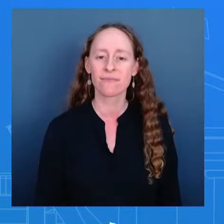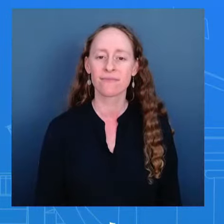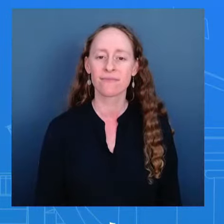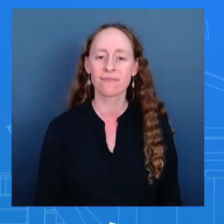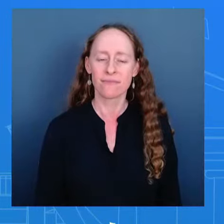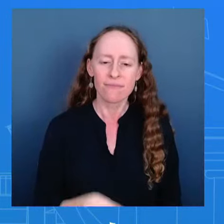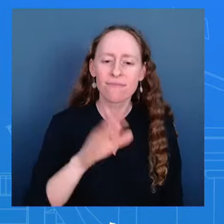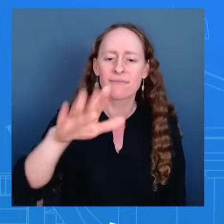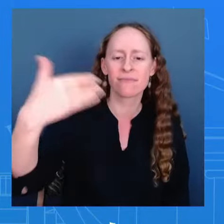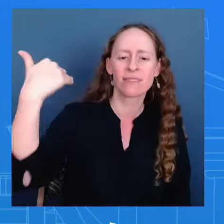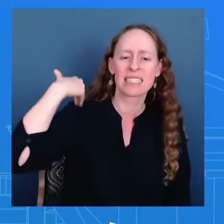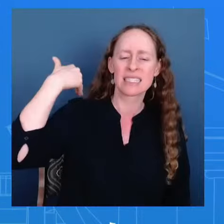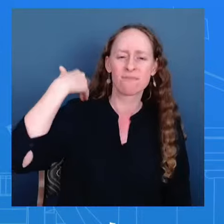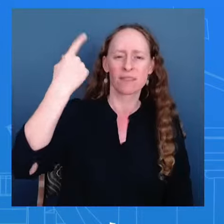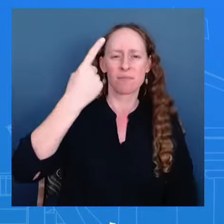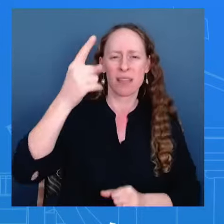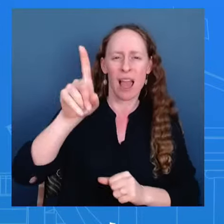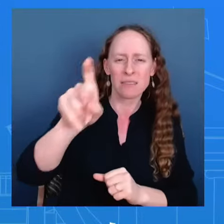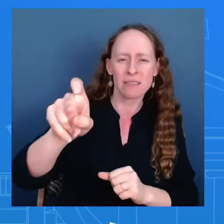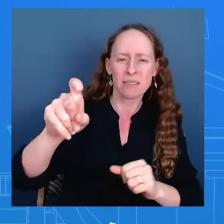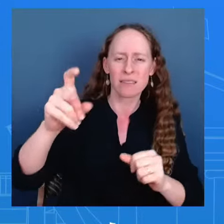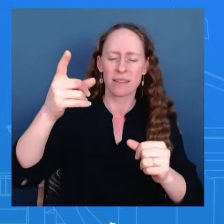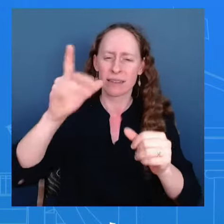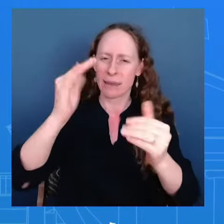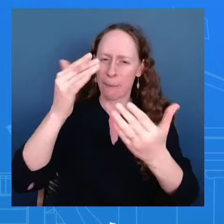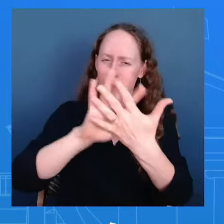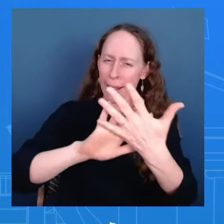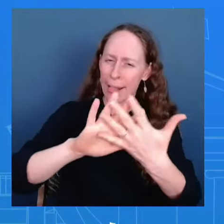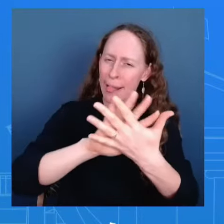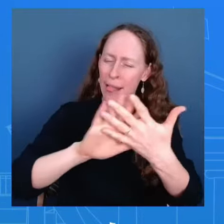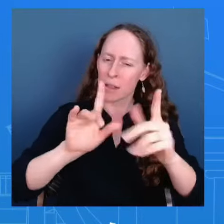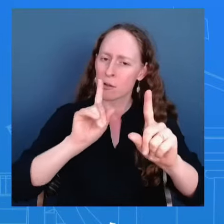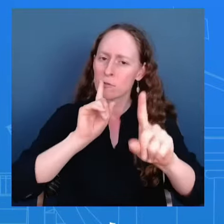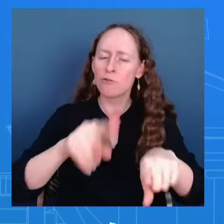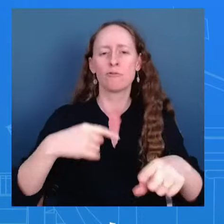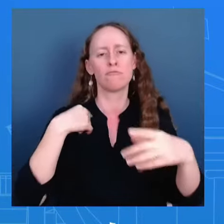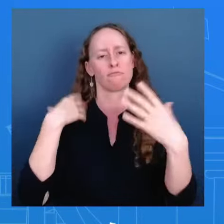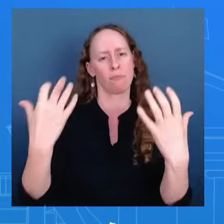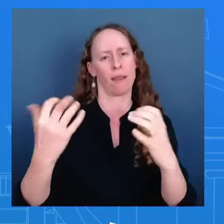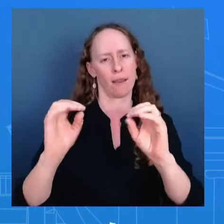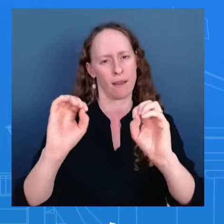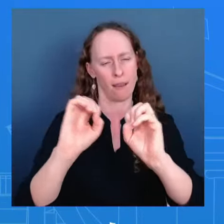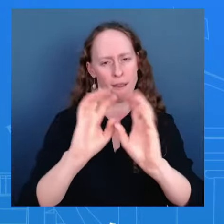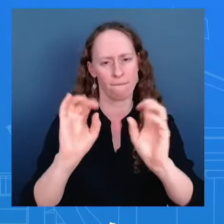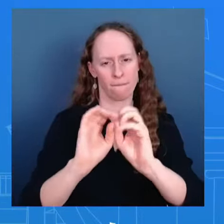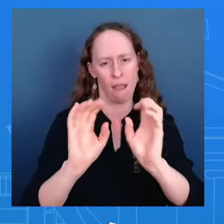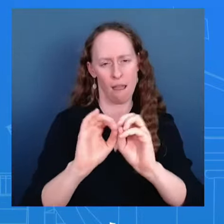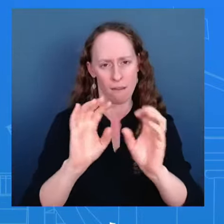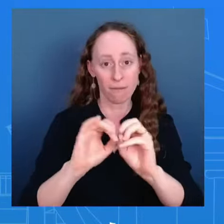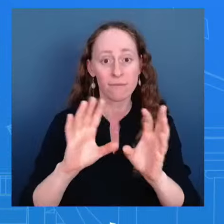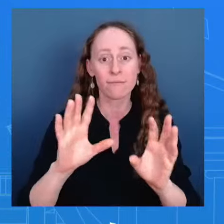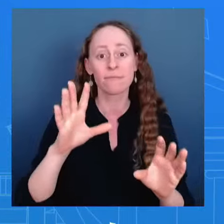about condemnation of what happened in Rafah, and my transcription of what you said is,